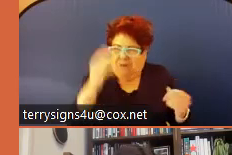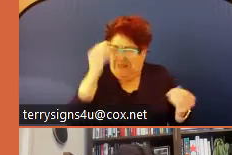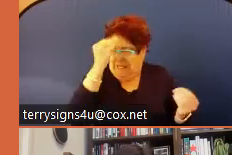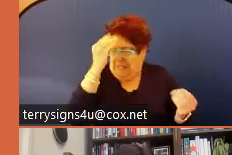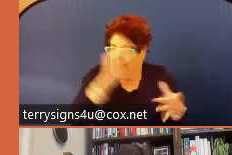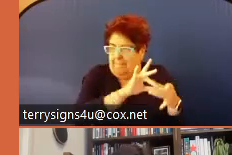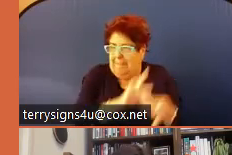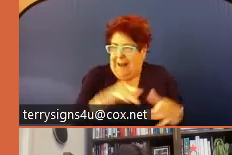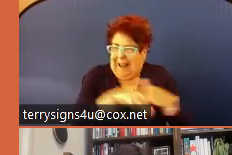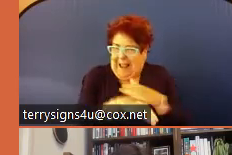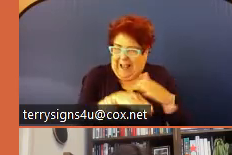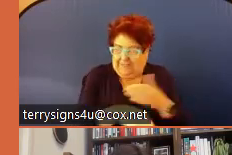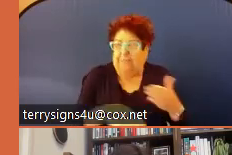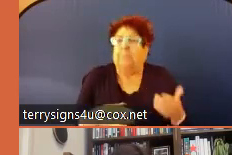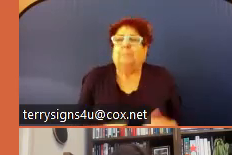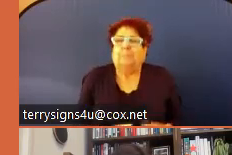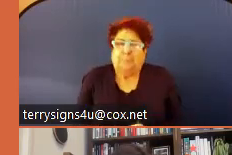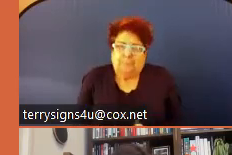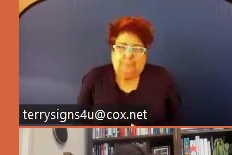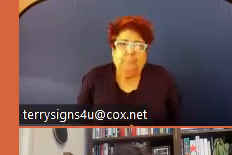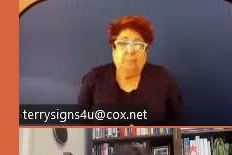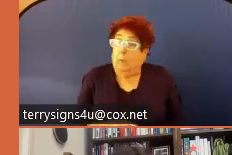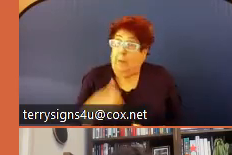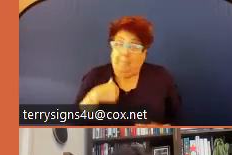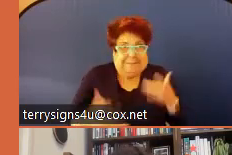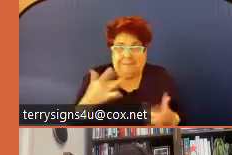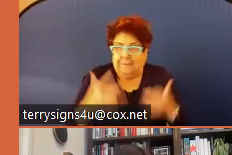I am excited to talk with you a little bit about our work around the orange county home